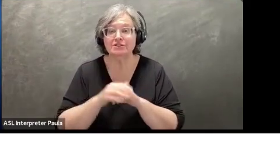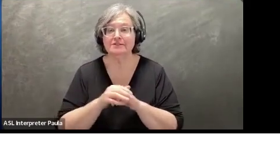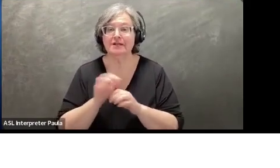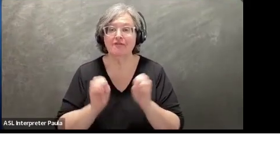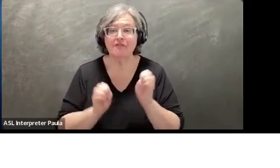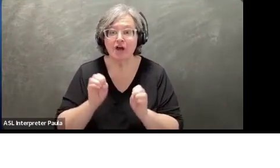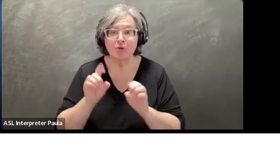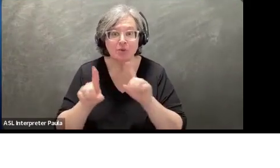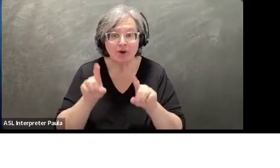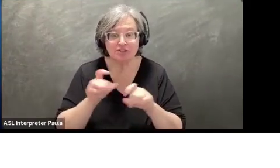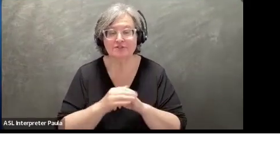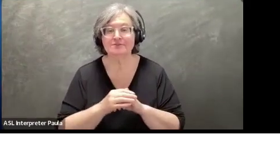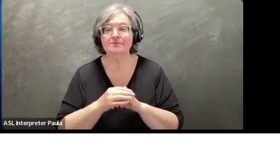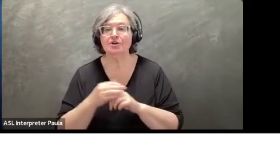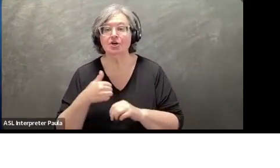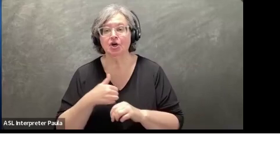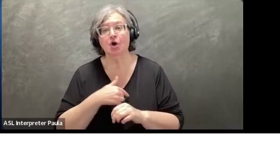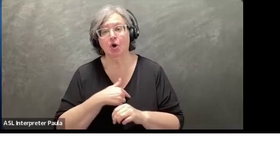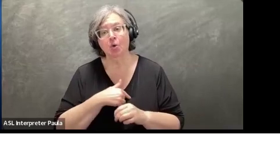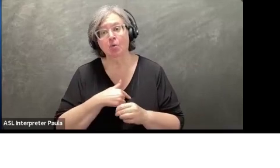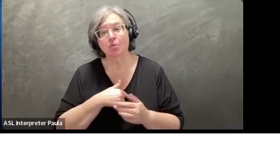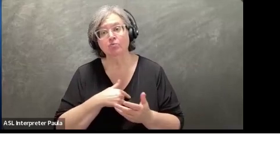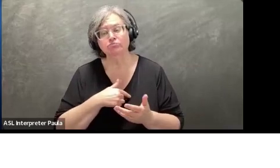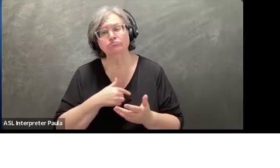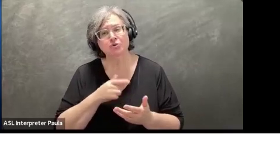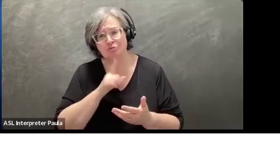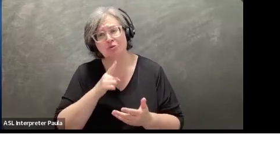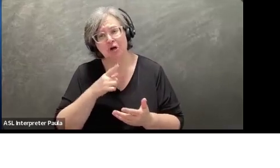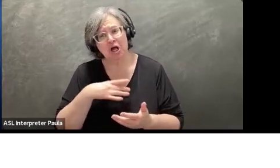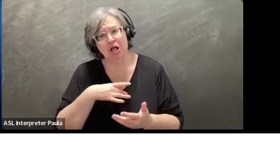we'd appreciate if you would be prepared to interact during the